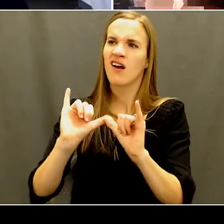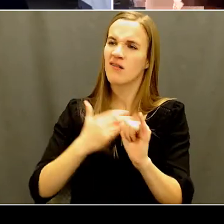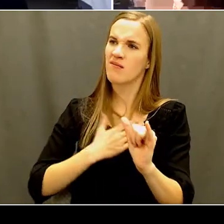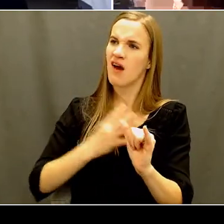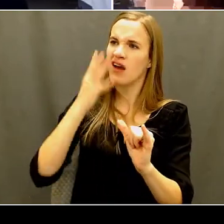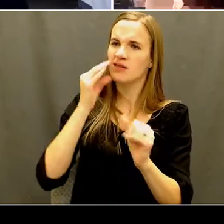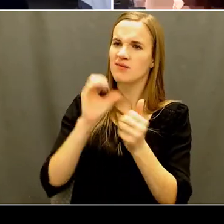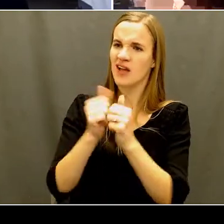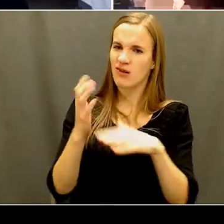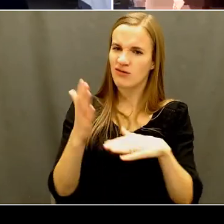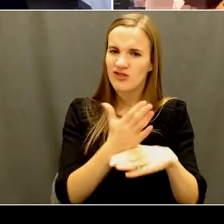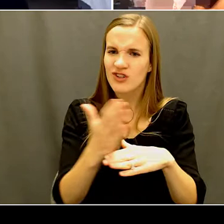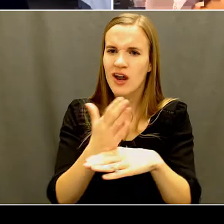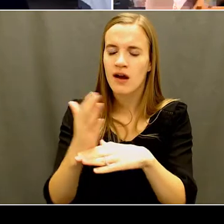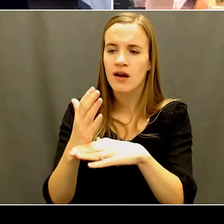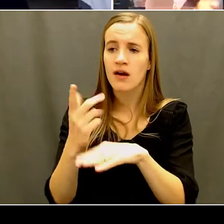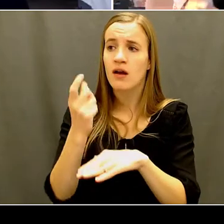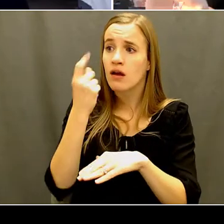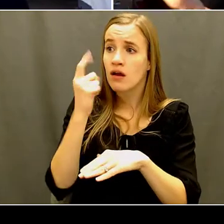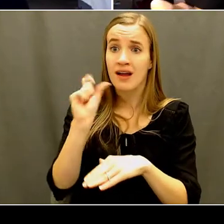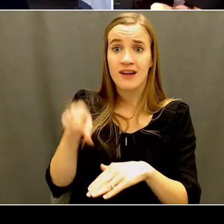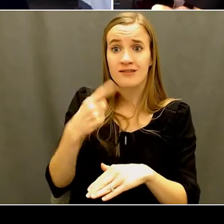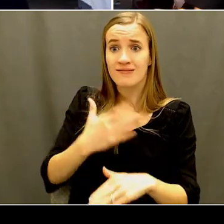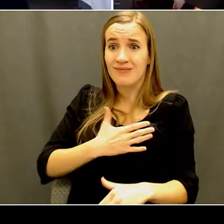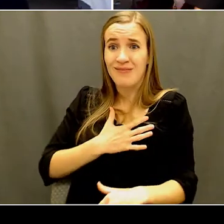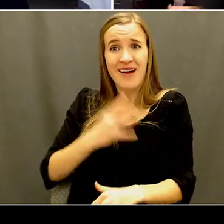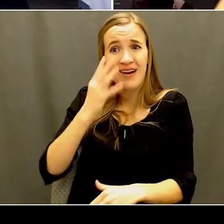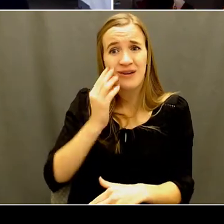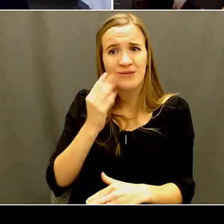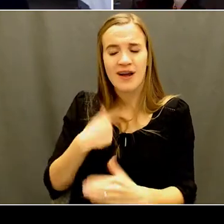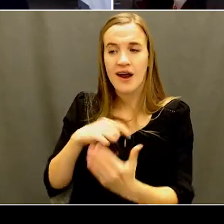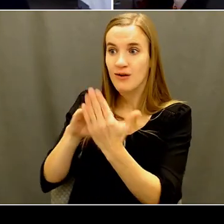experienced, but what other folks experienced to where I can also advocate